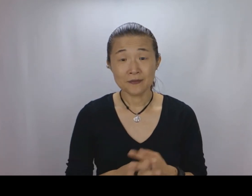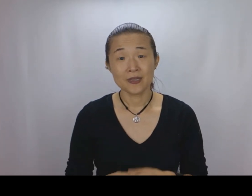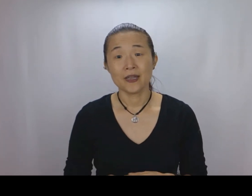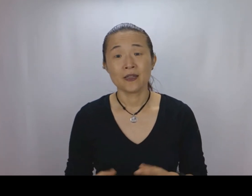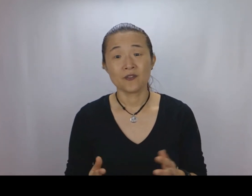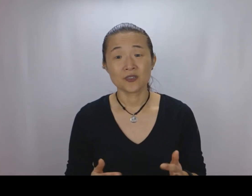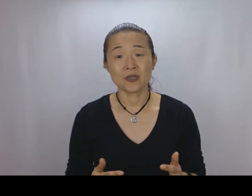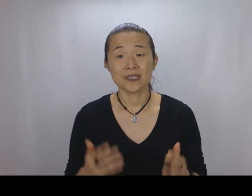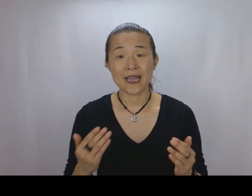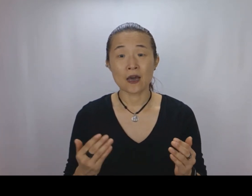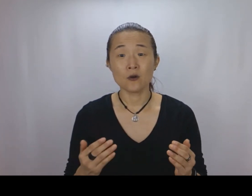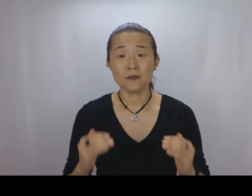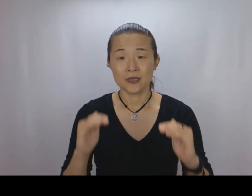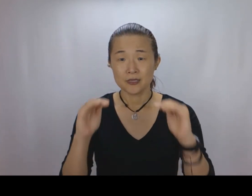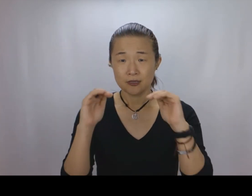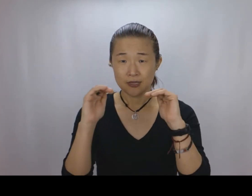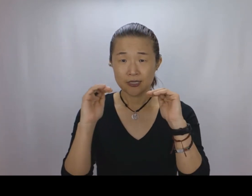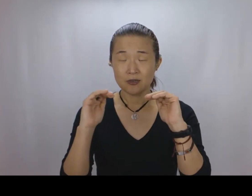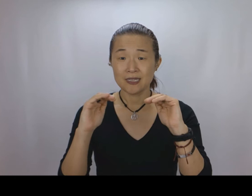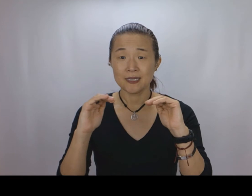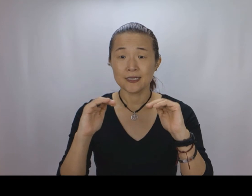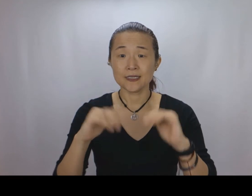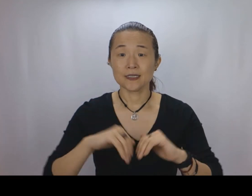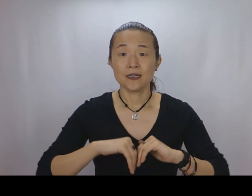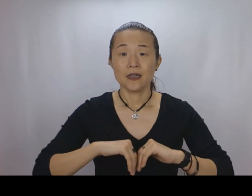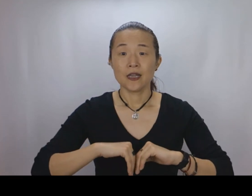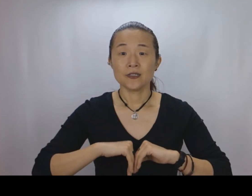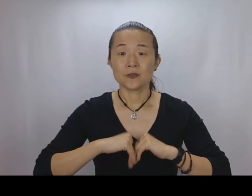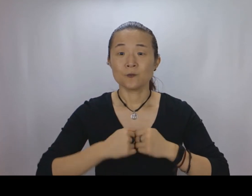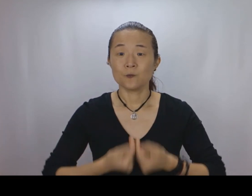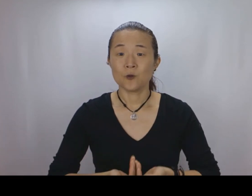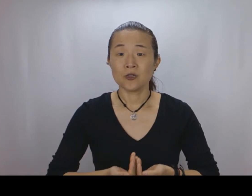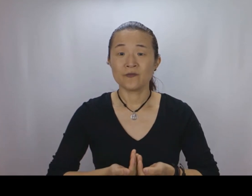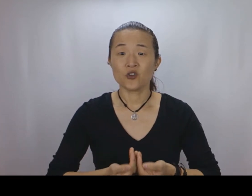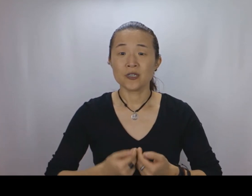and first one is how. So take your hands like this and you just roll them forward.